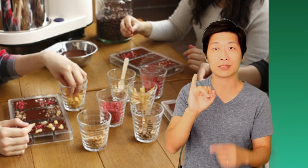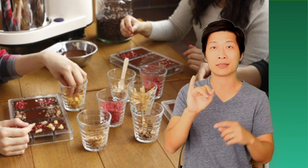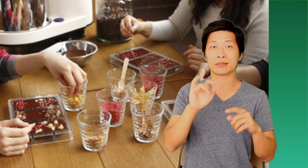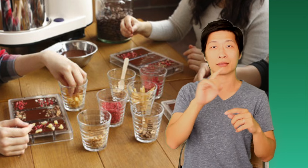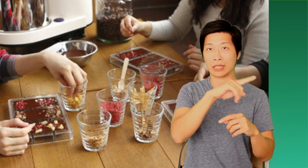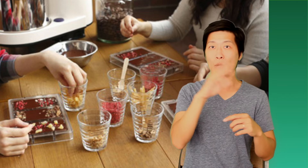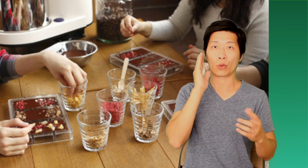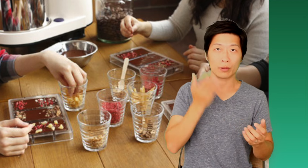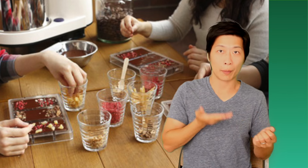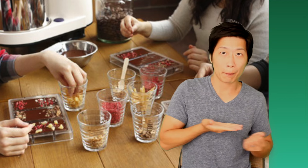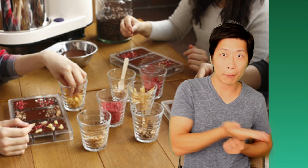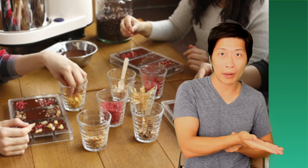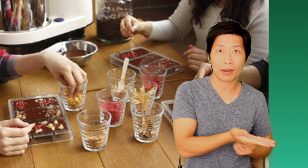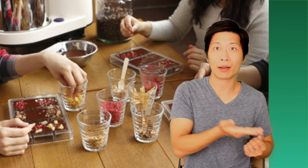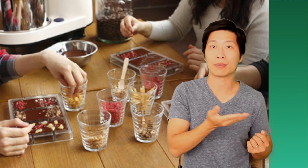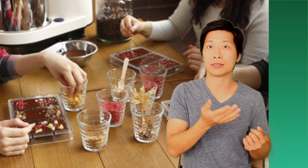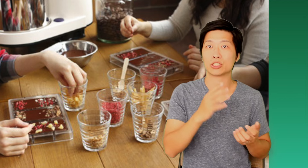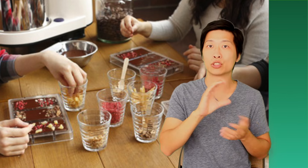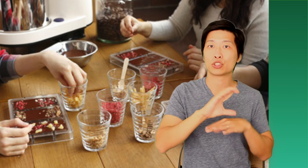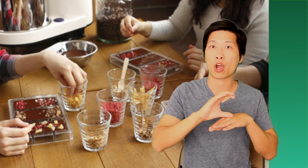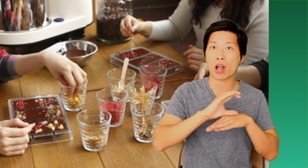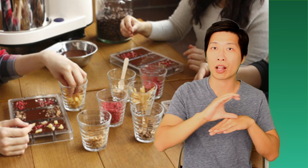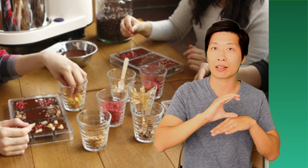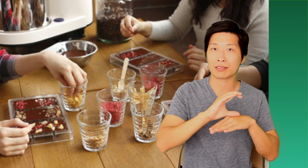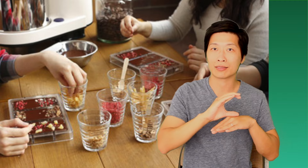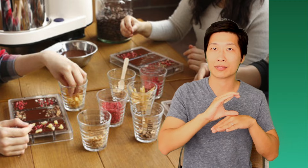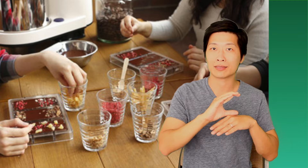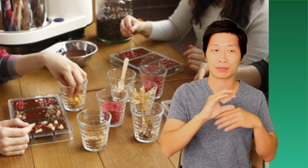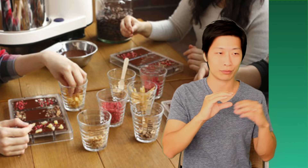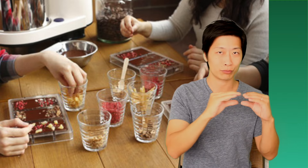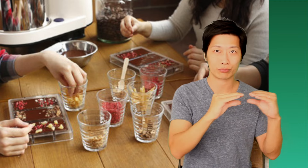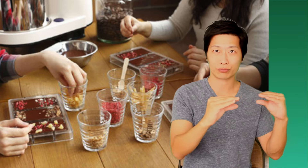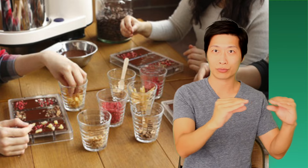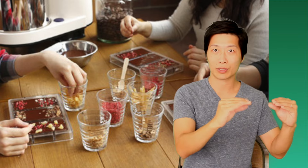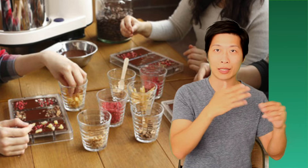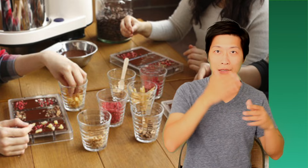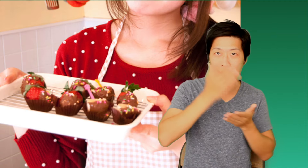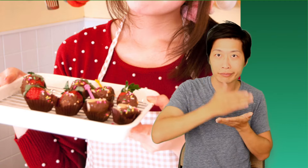tend to bake chocolate brownies and then